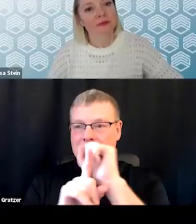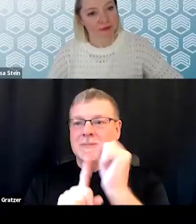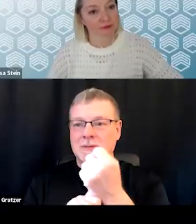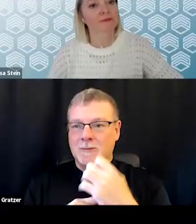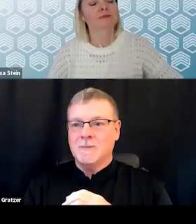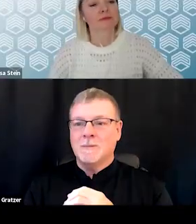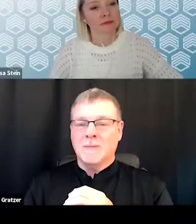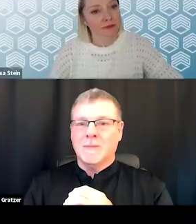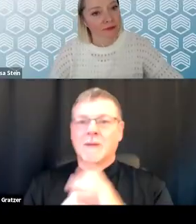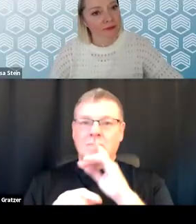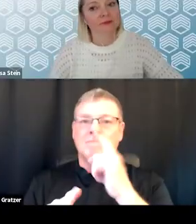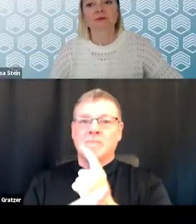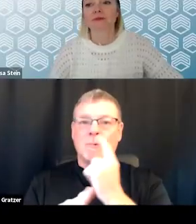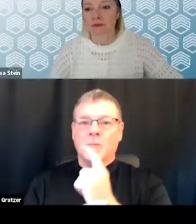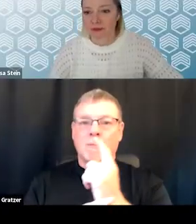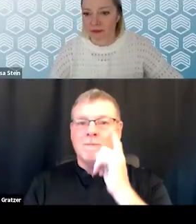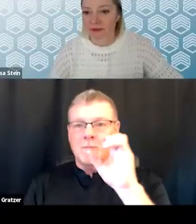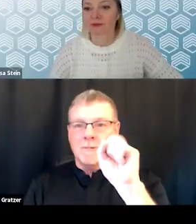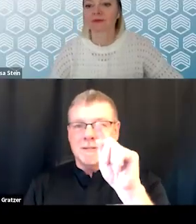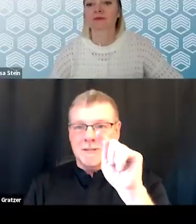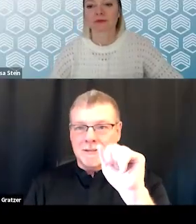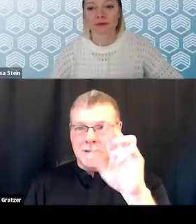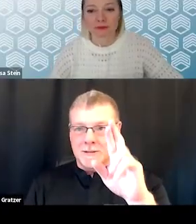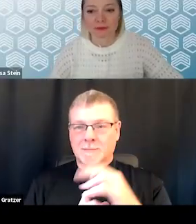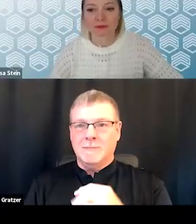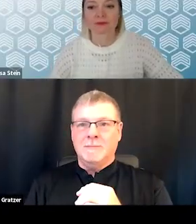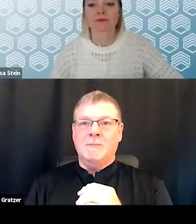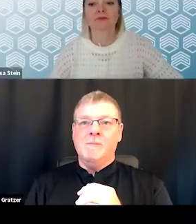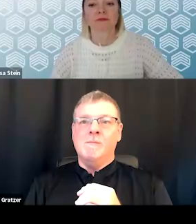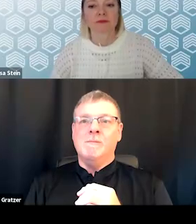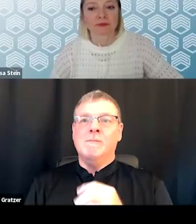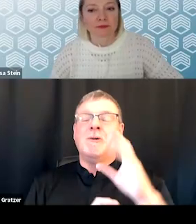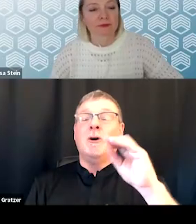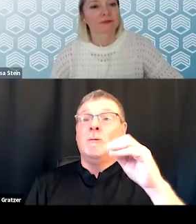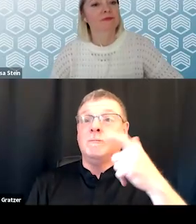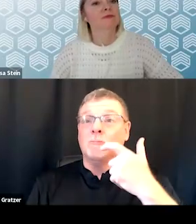that would be appropriate for STAR. And so the call takers have a set of protocols